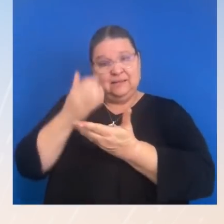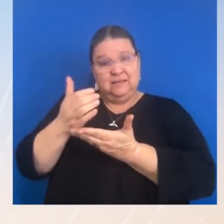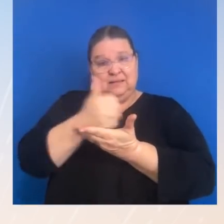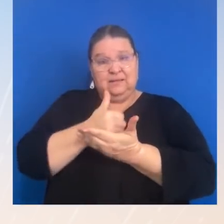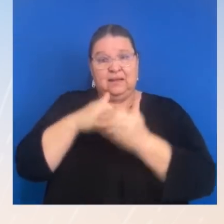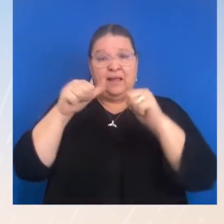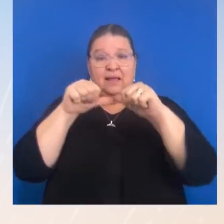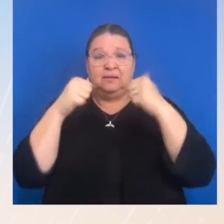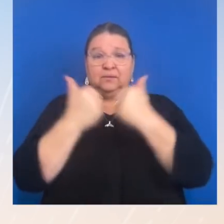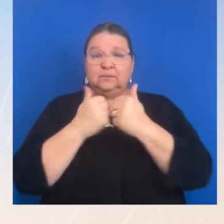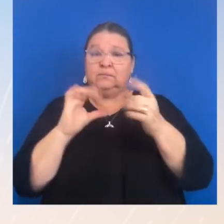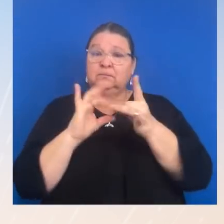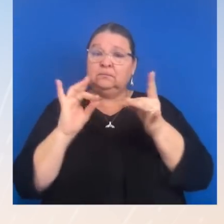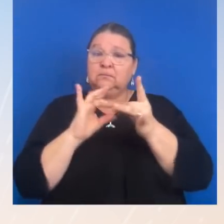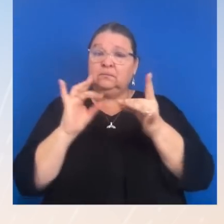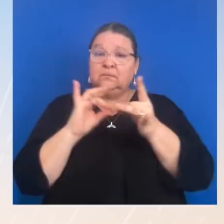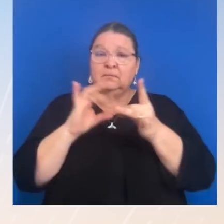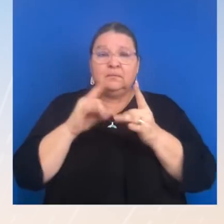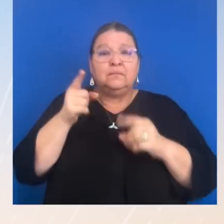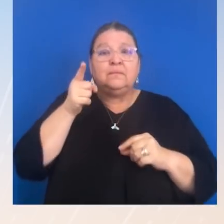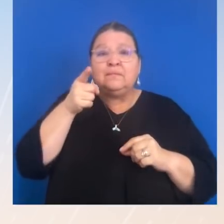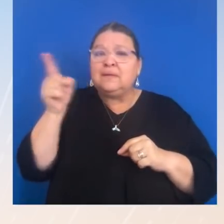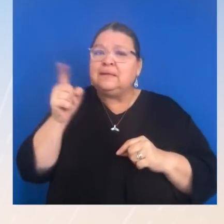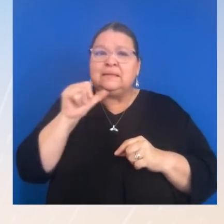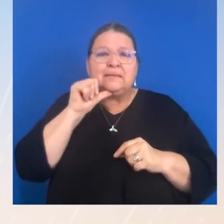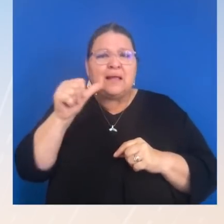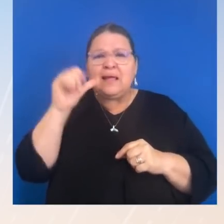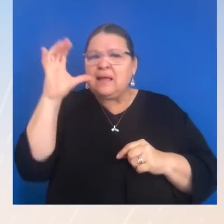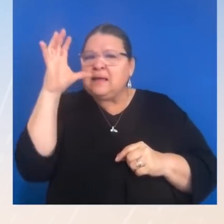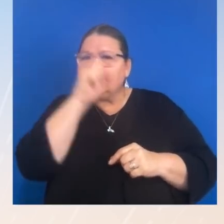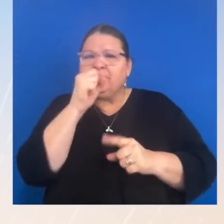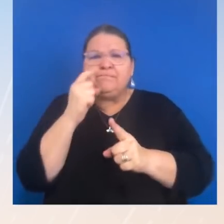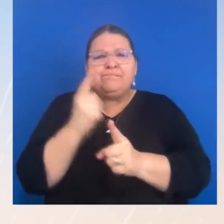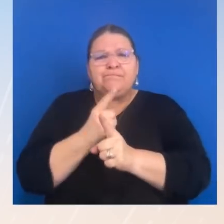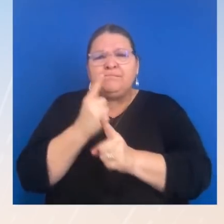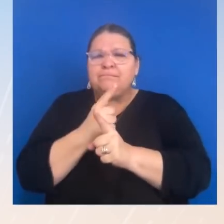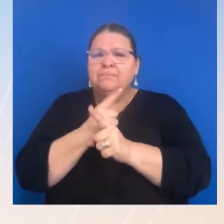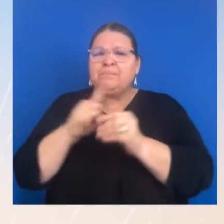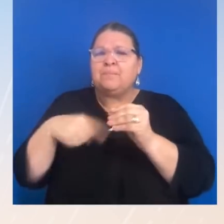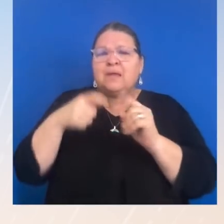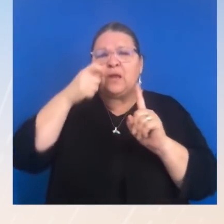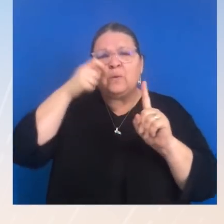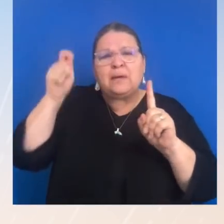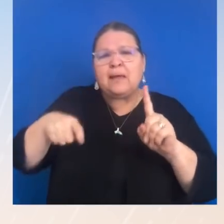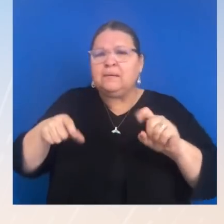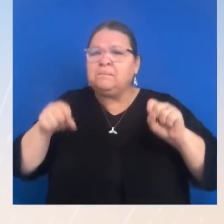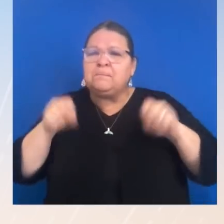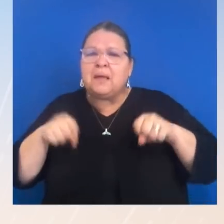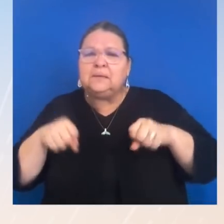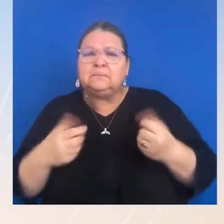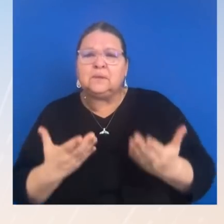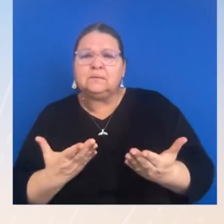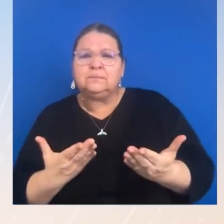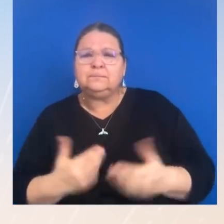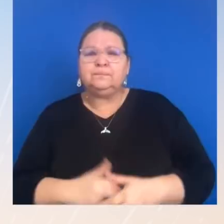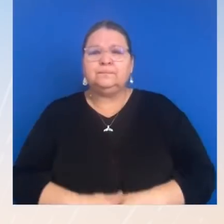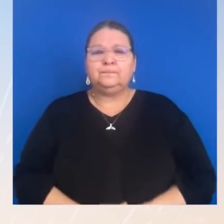and will to fight. Is that the assessment? Does the White House share that assessment? Ms. Psaki: We do.